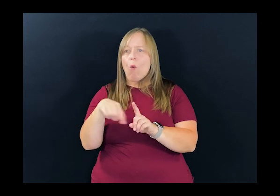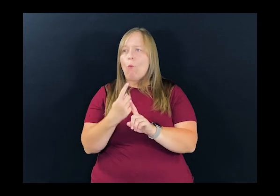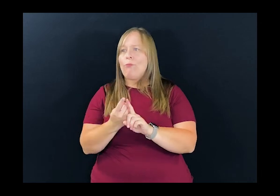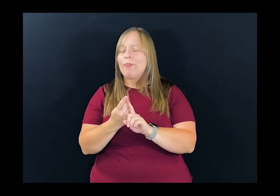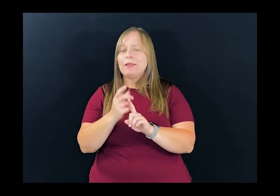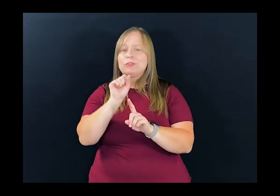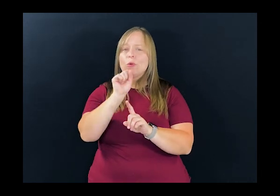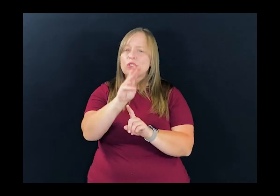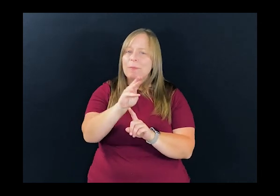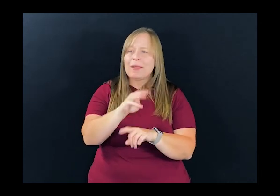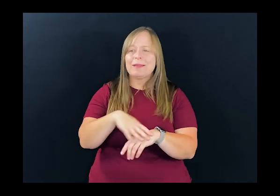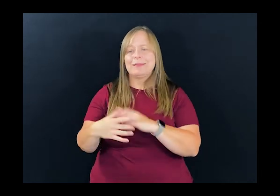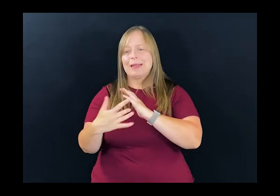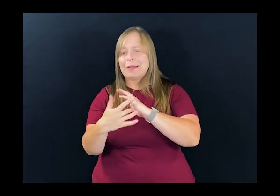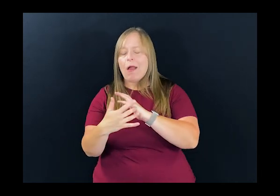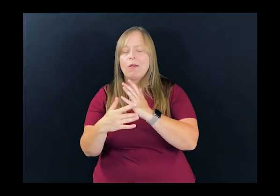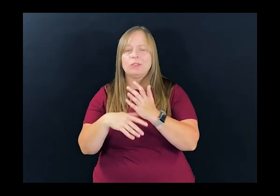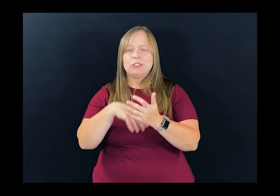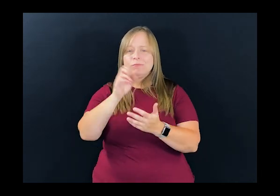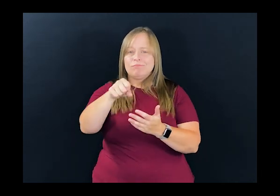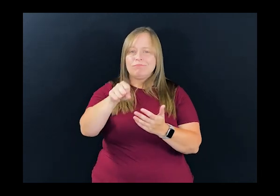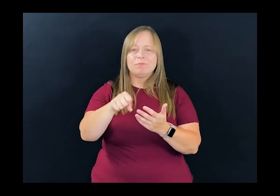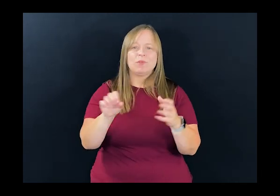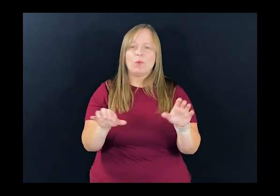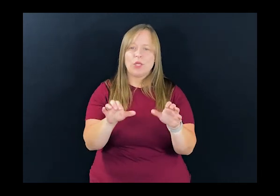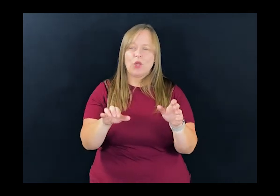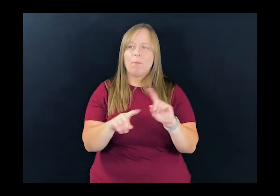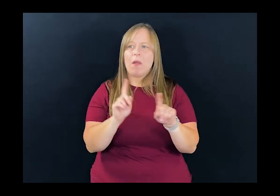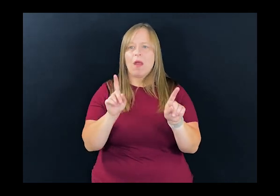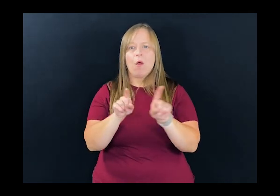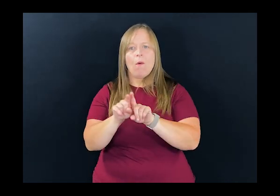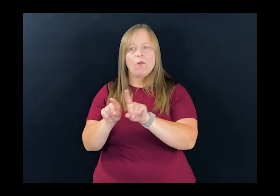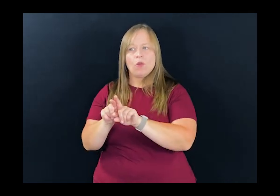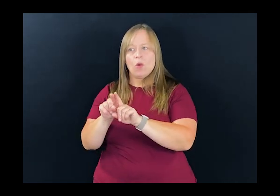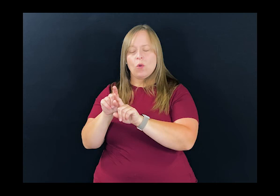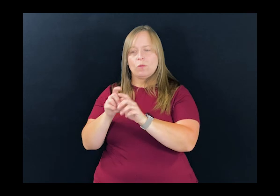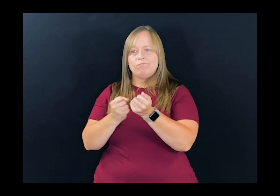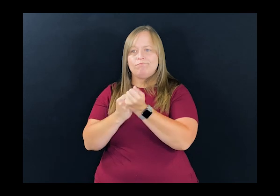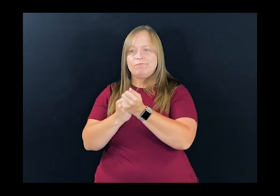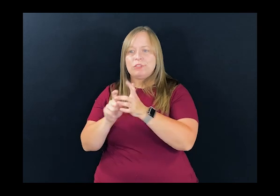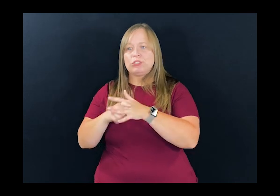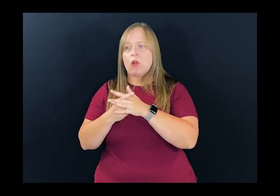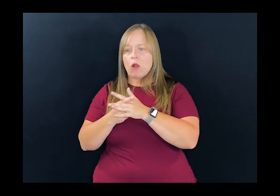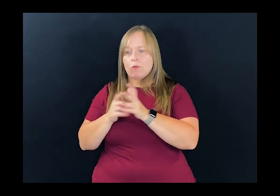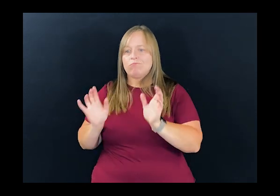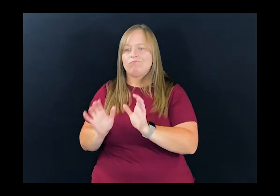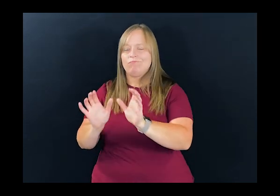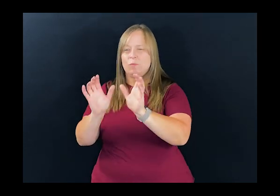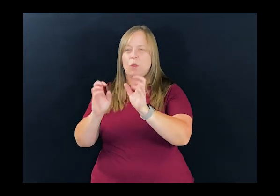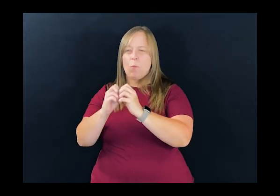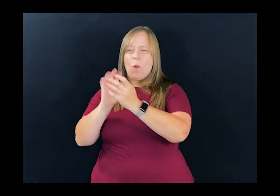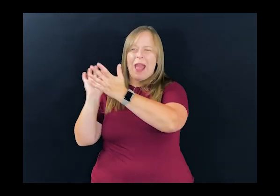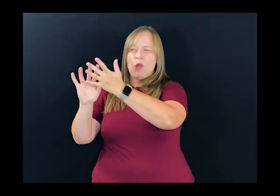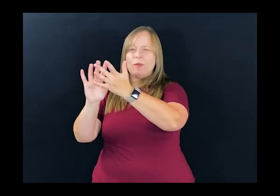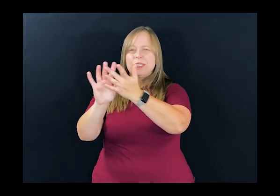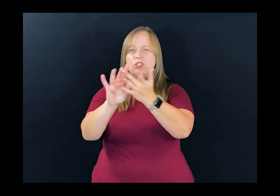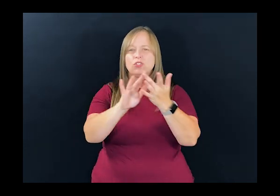the social media, the technology aspect of what we do, but we want to build initiatives. We need to do a lot of outreach.